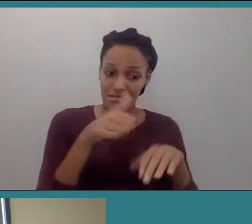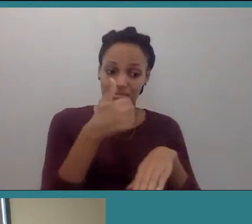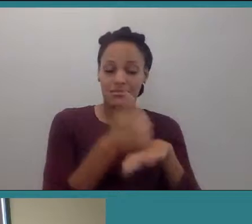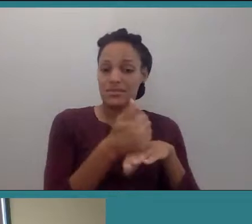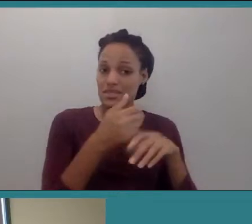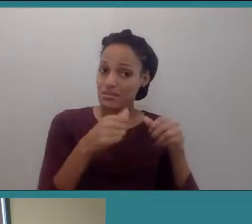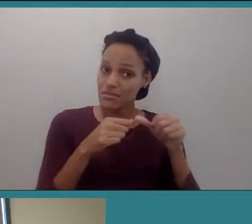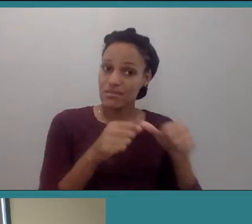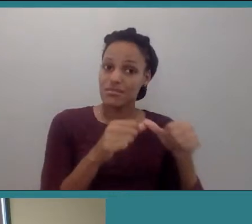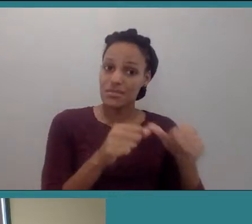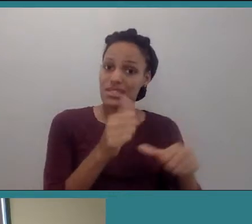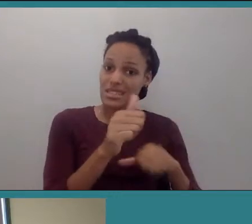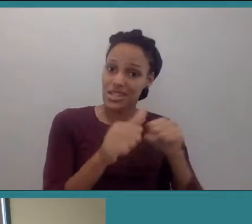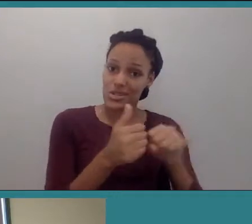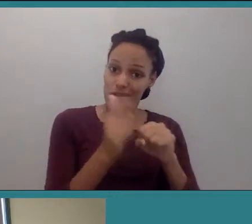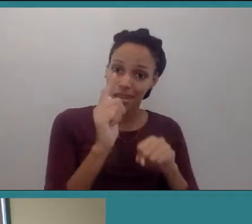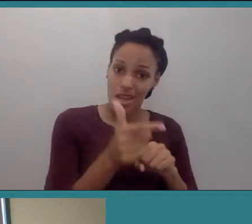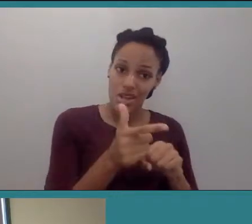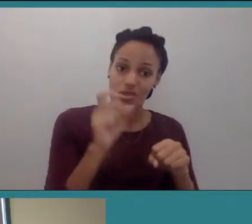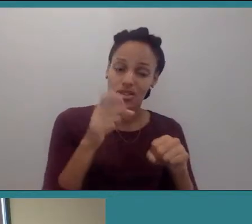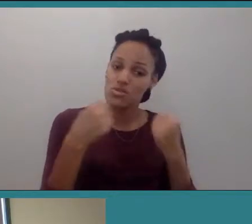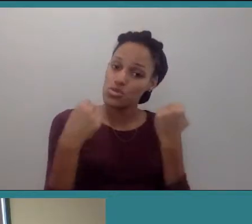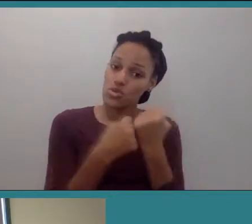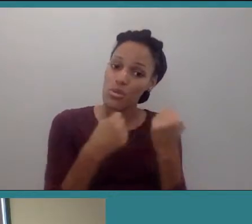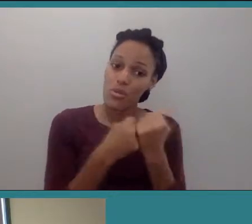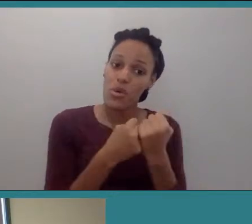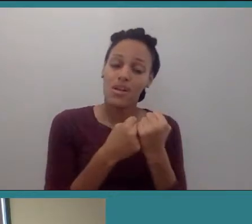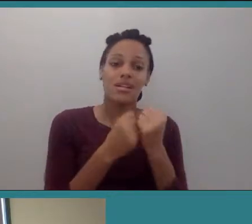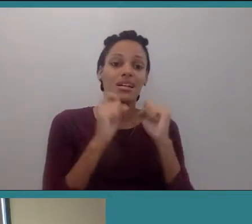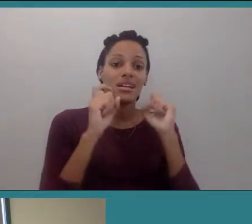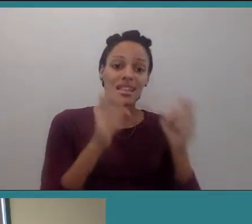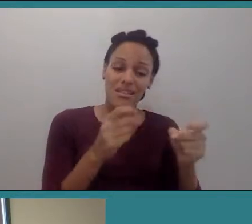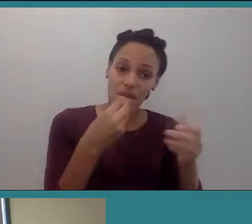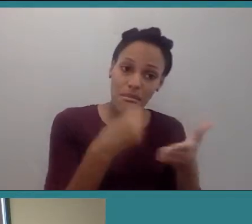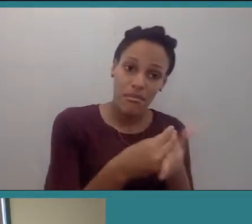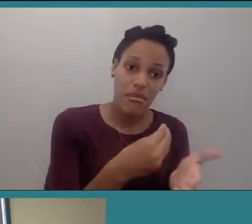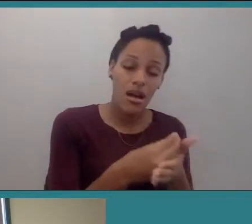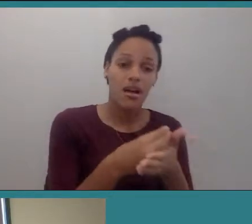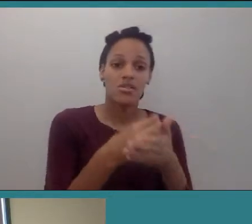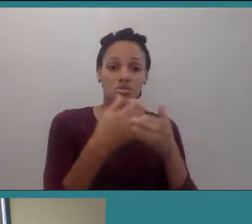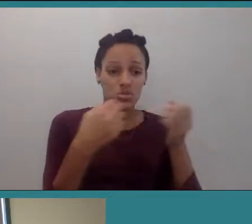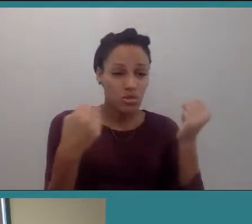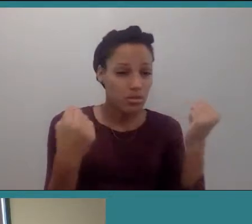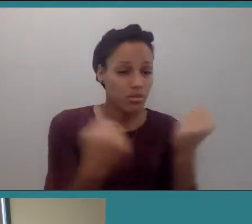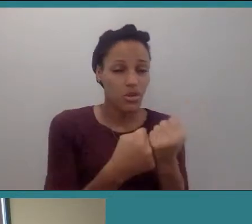supporting Black people. But early on don't let the big opportunity slip away because